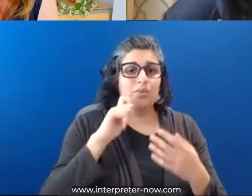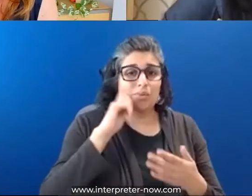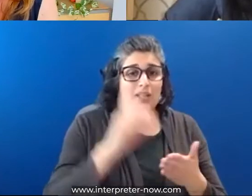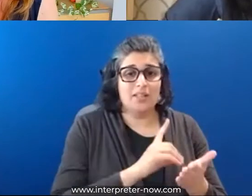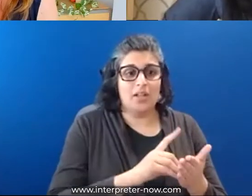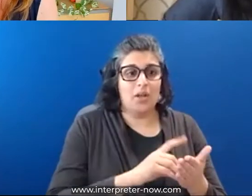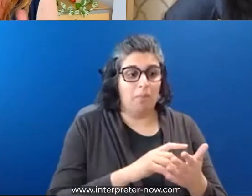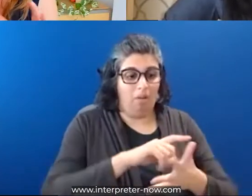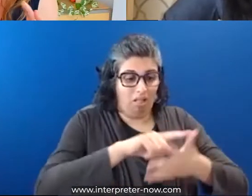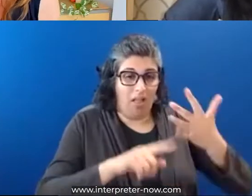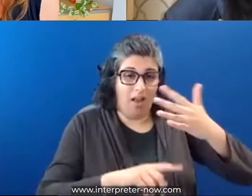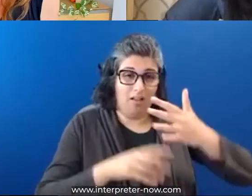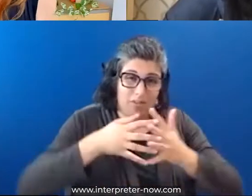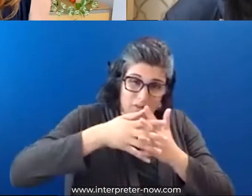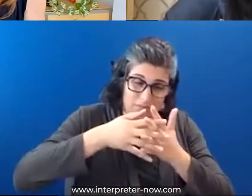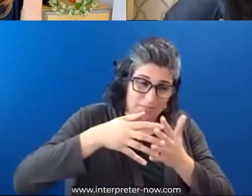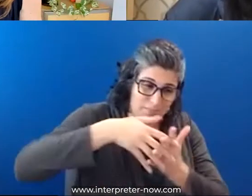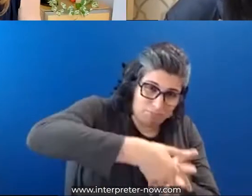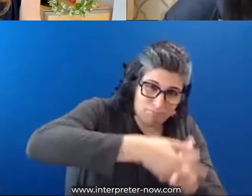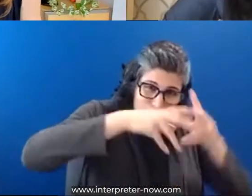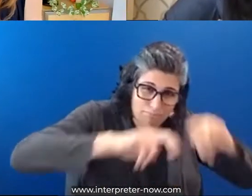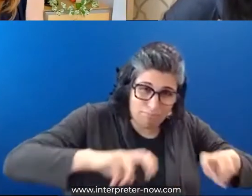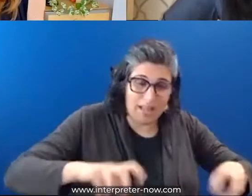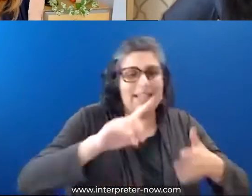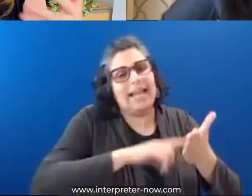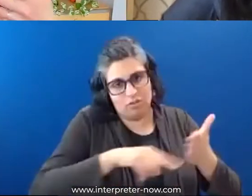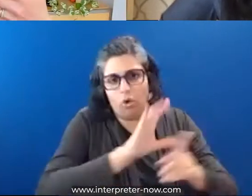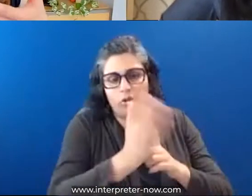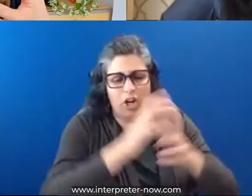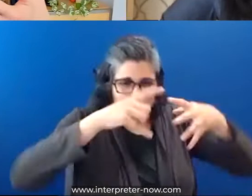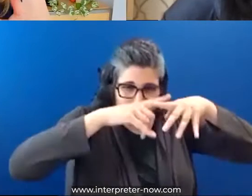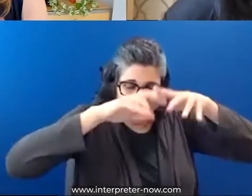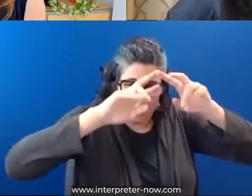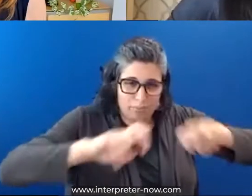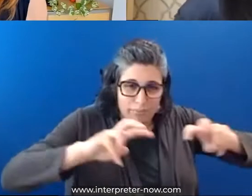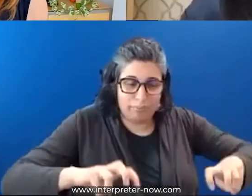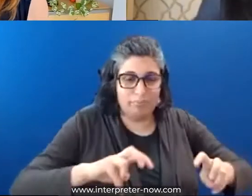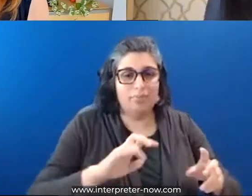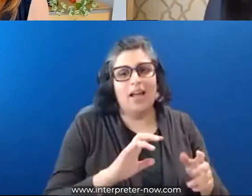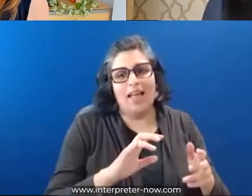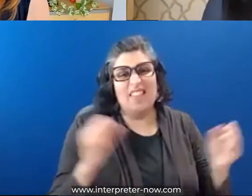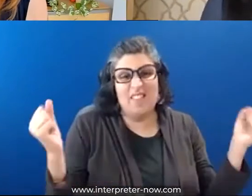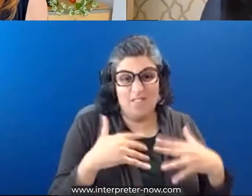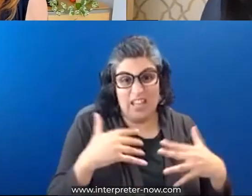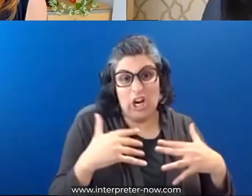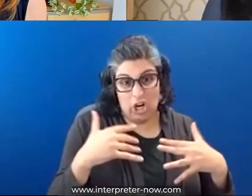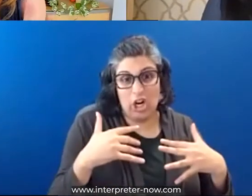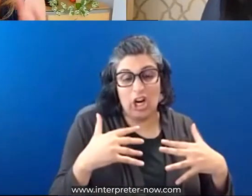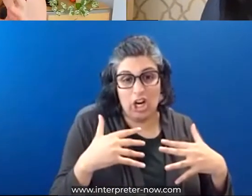And also, cancel culture too, which I think, there are some overlap there because people